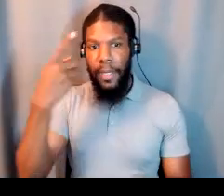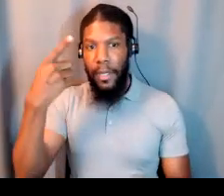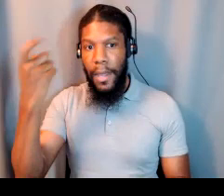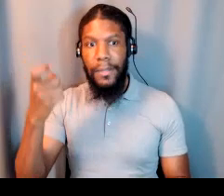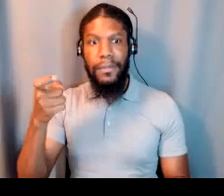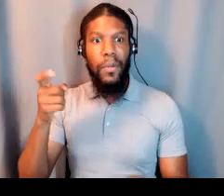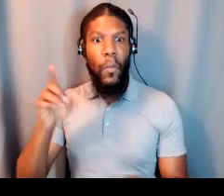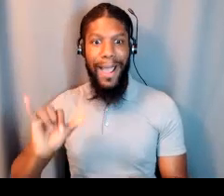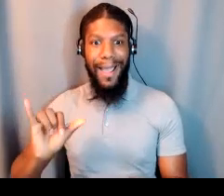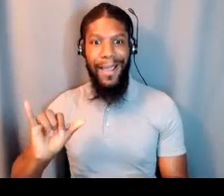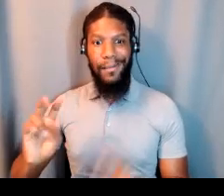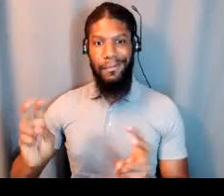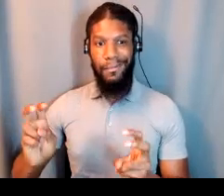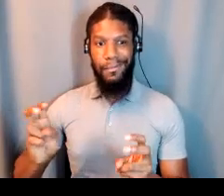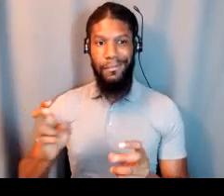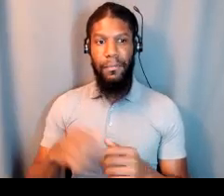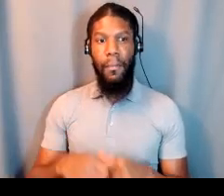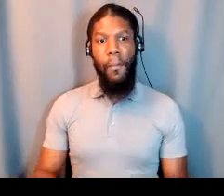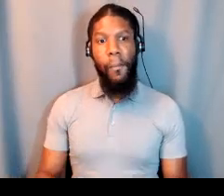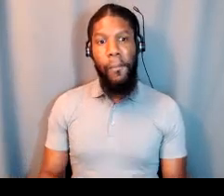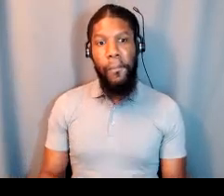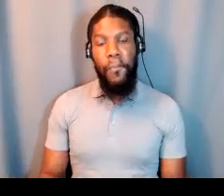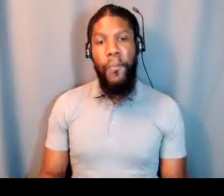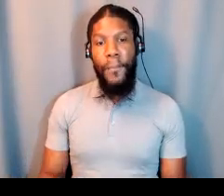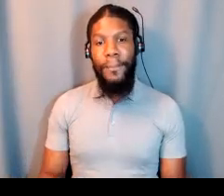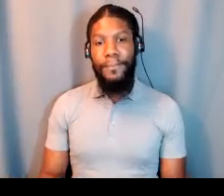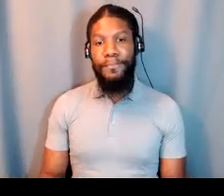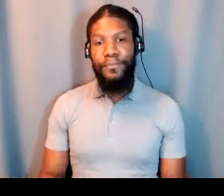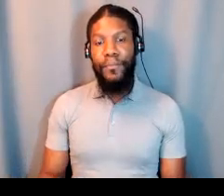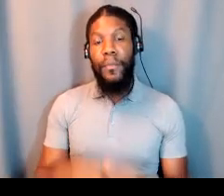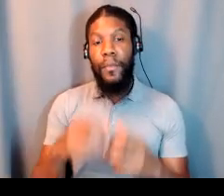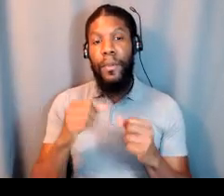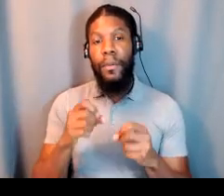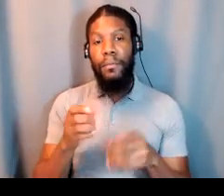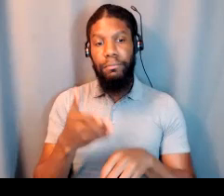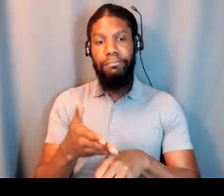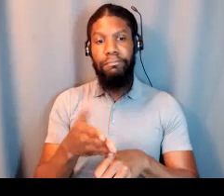that something should be done at a particular point in the paper and how the paper will benefit. This one isn t necessarily